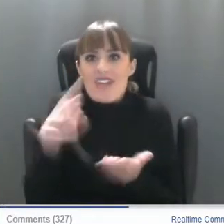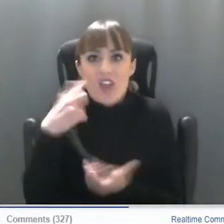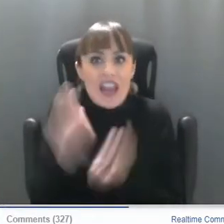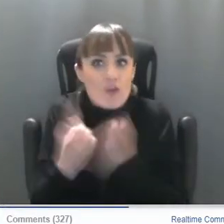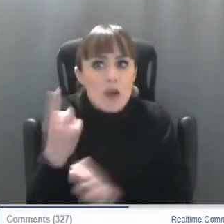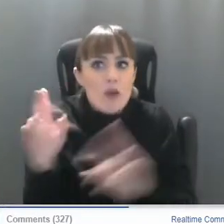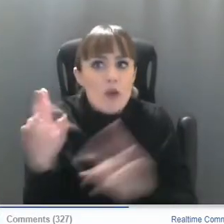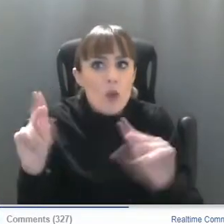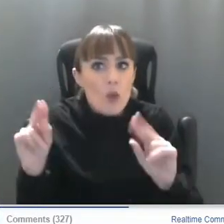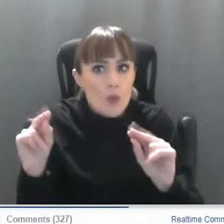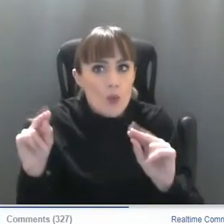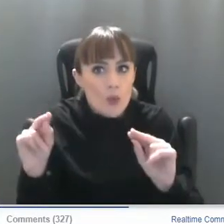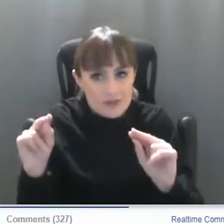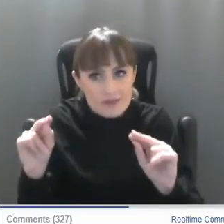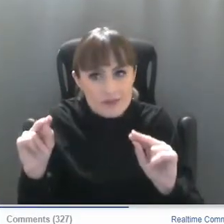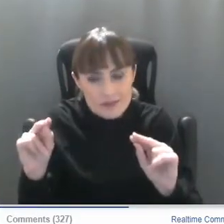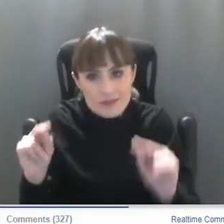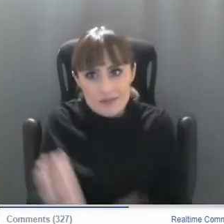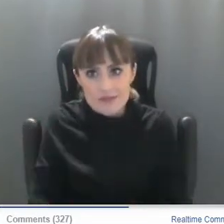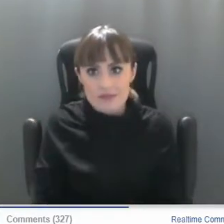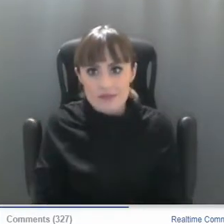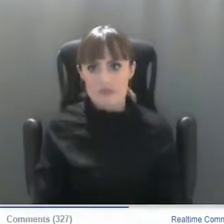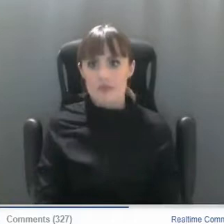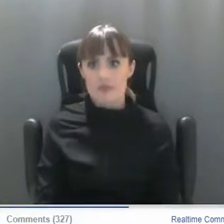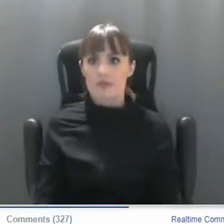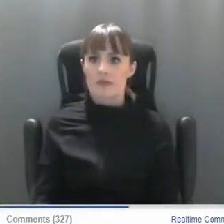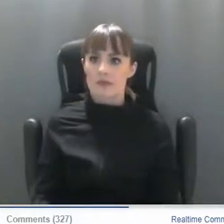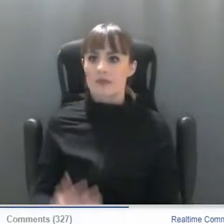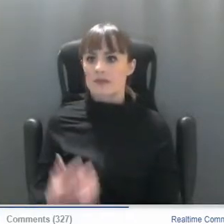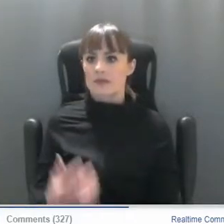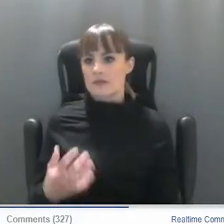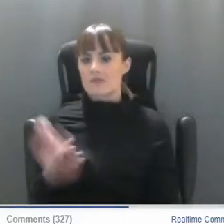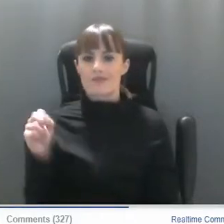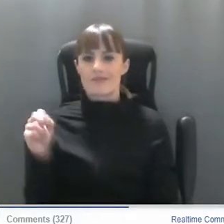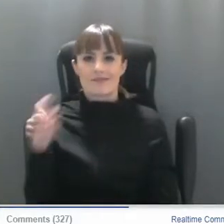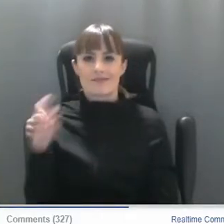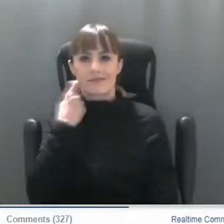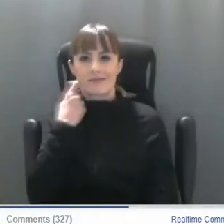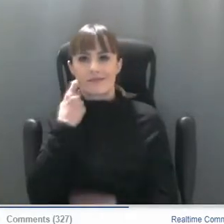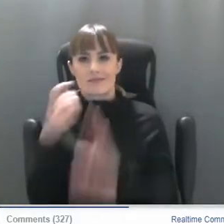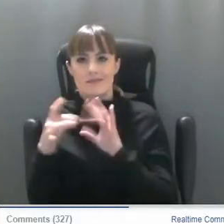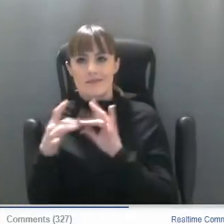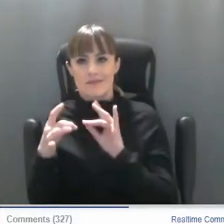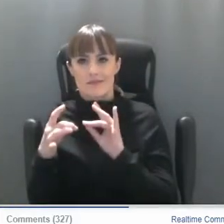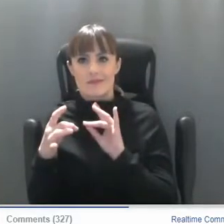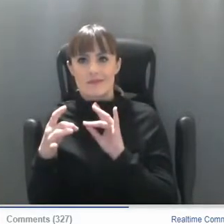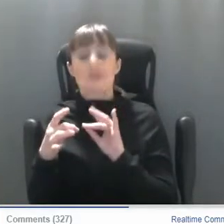"What about people with disabilities who may not be able to climb South-" Oh yeah, that's why I was just talking about, Laurie. Check in with Guest Services when you